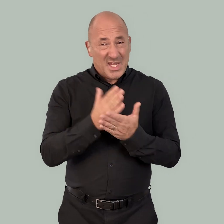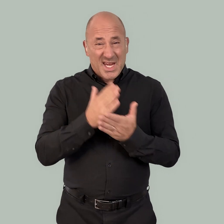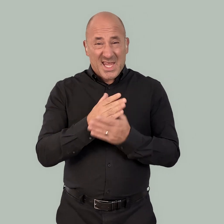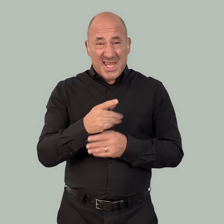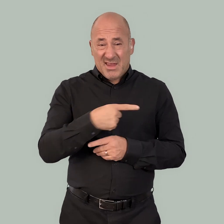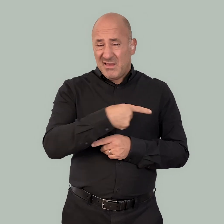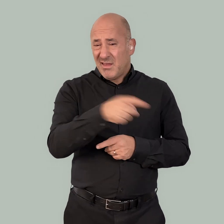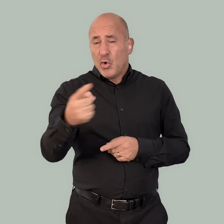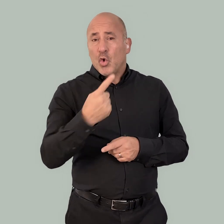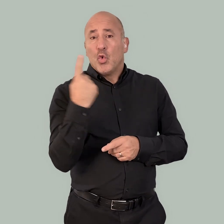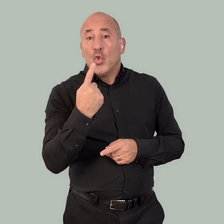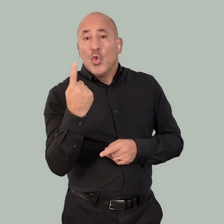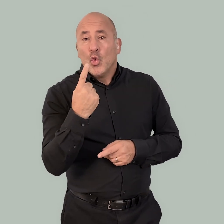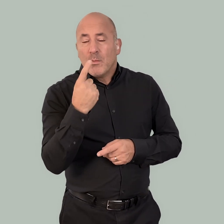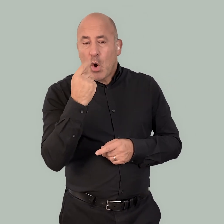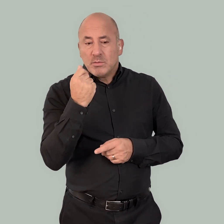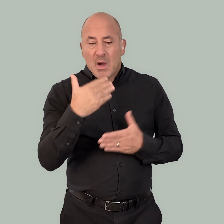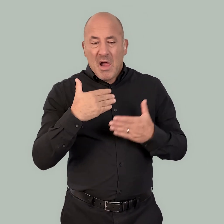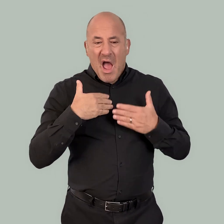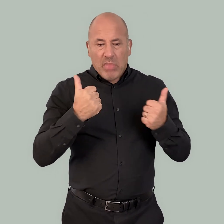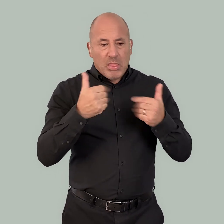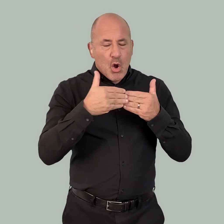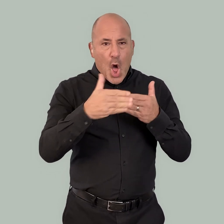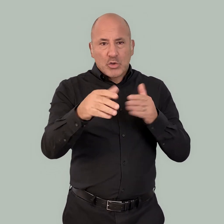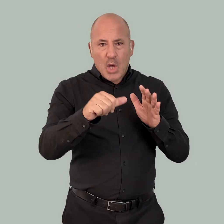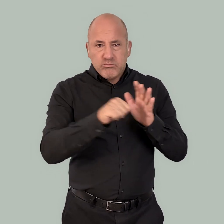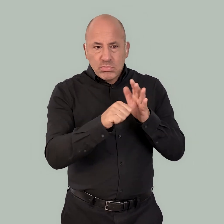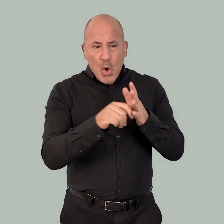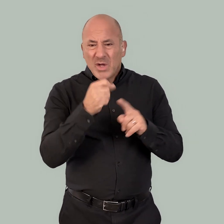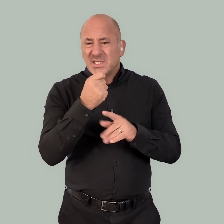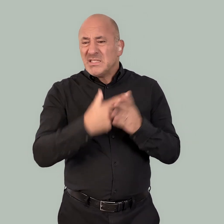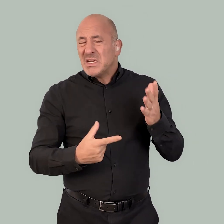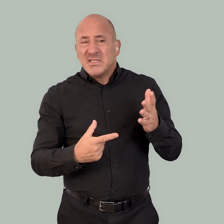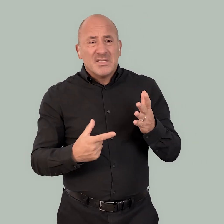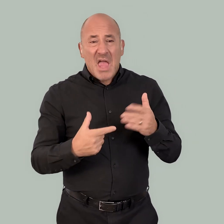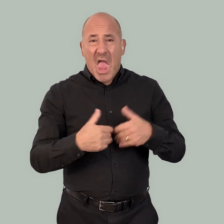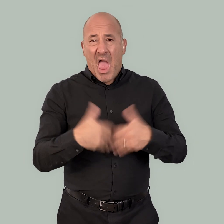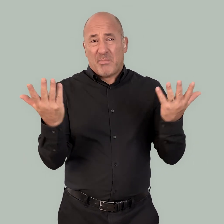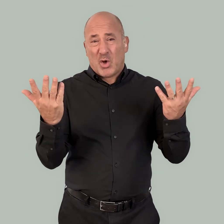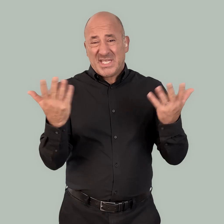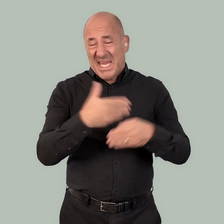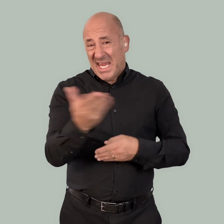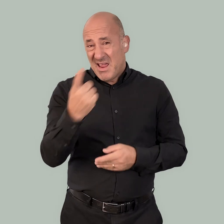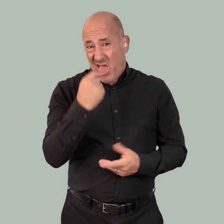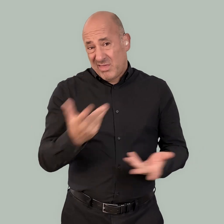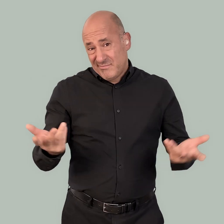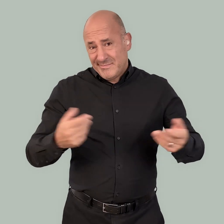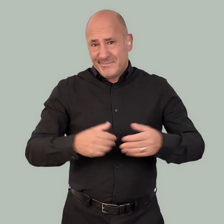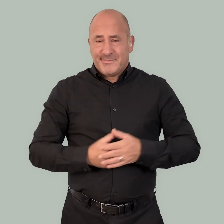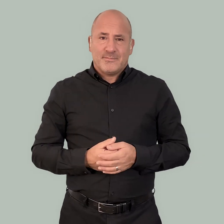because anyone can be impacted by a long-term condition or disability.